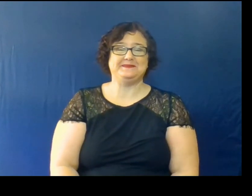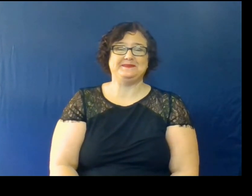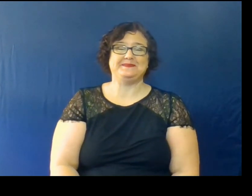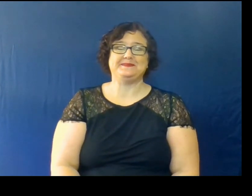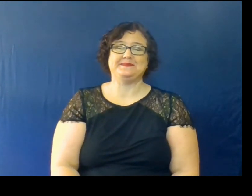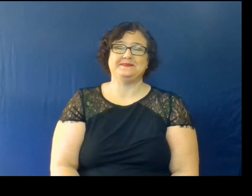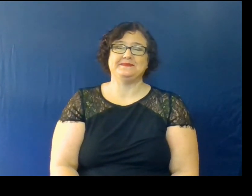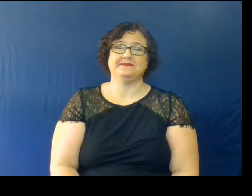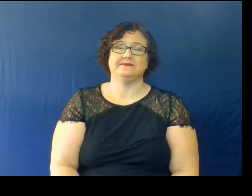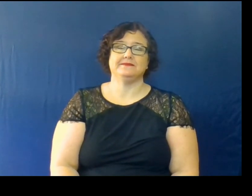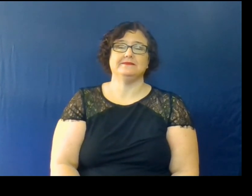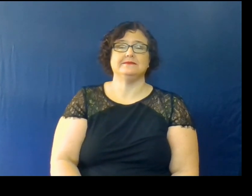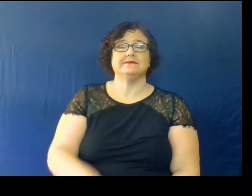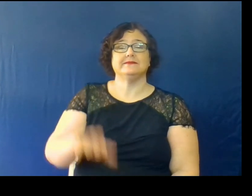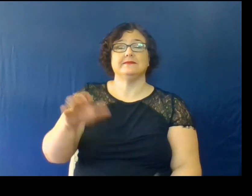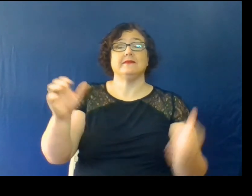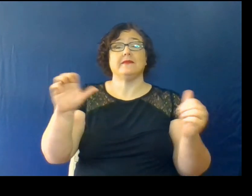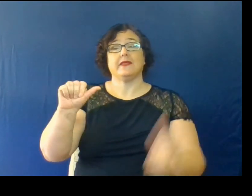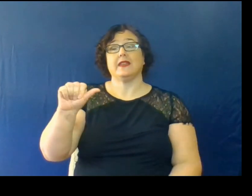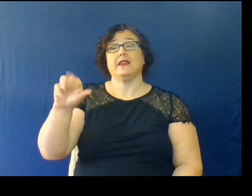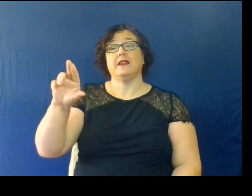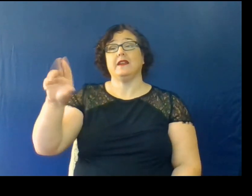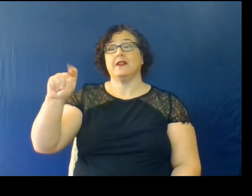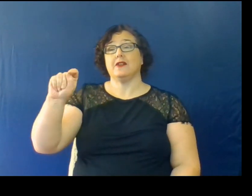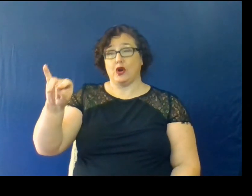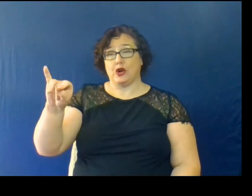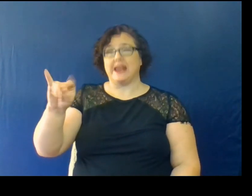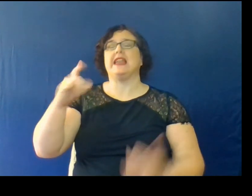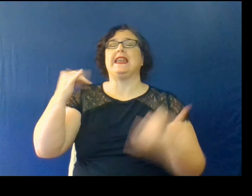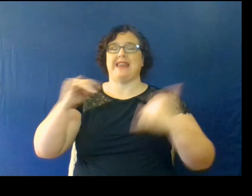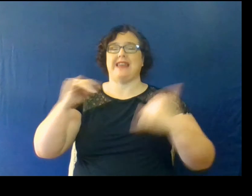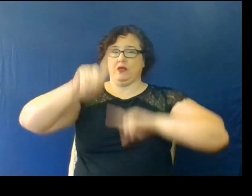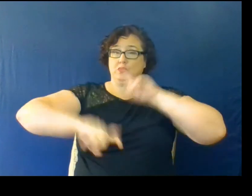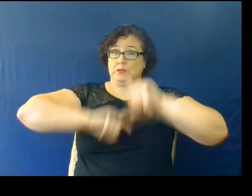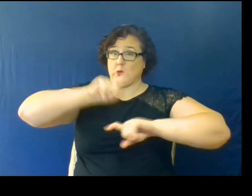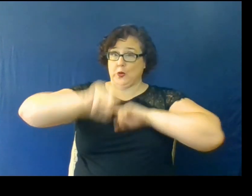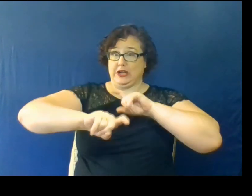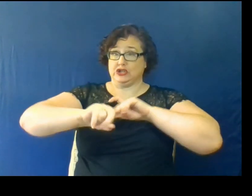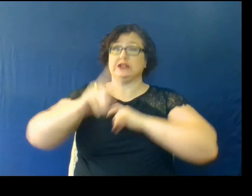So with that let's take up some questions that are coming up. I know that panel has